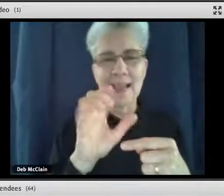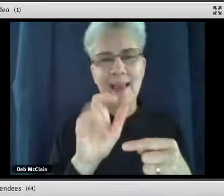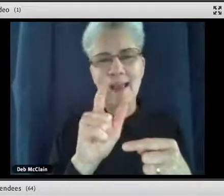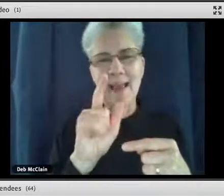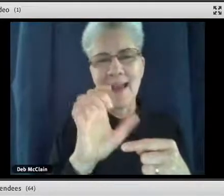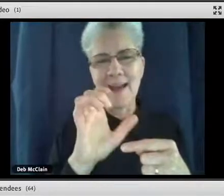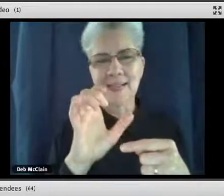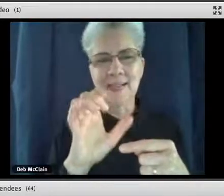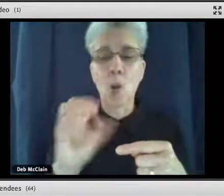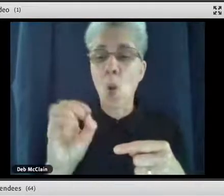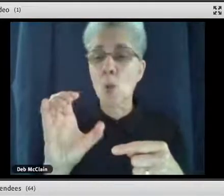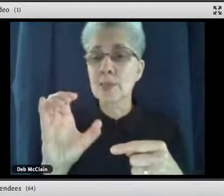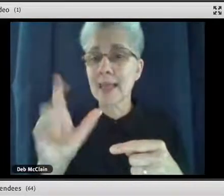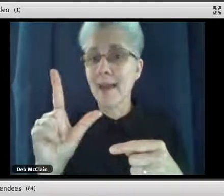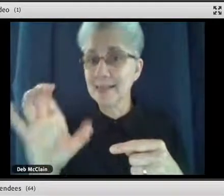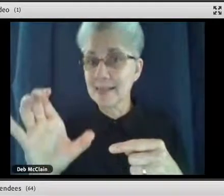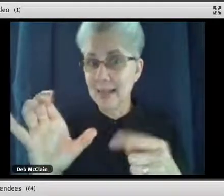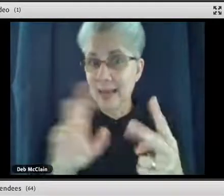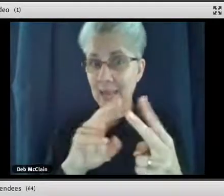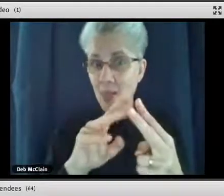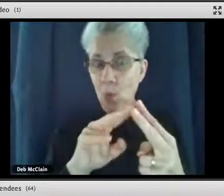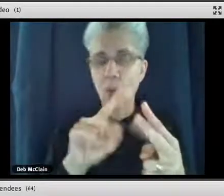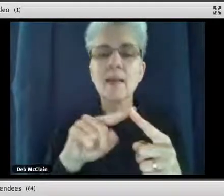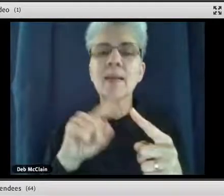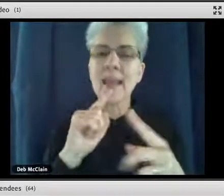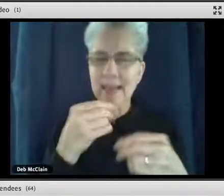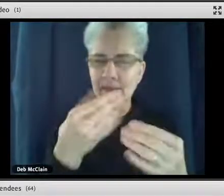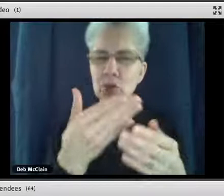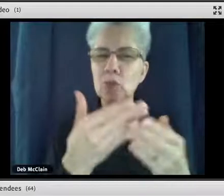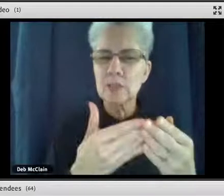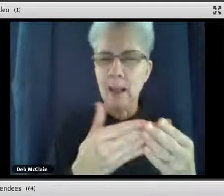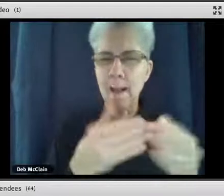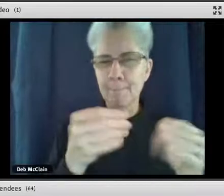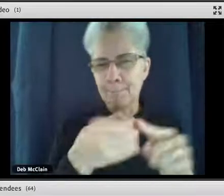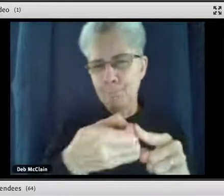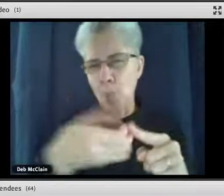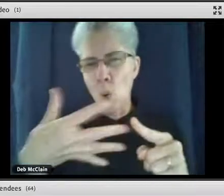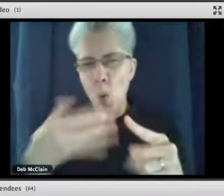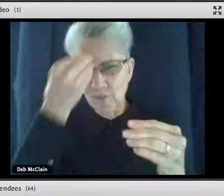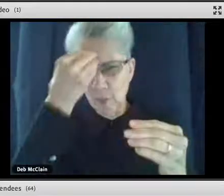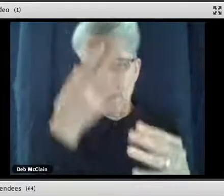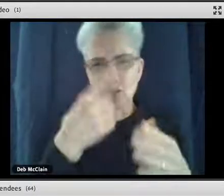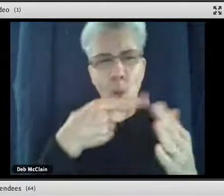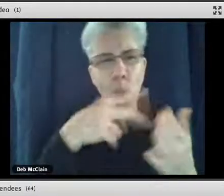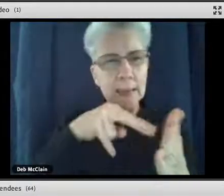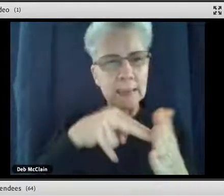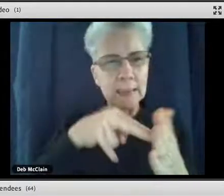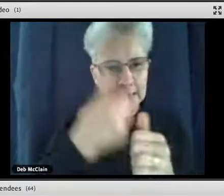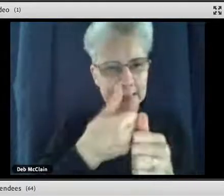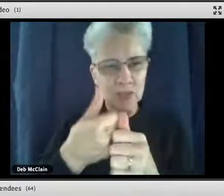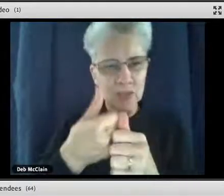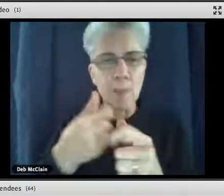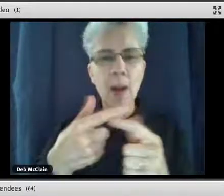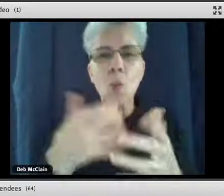either the LC or the OCLC website, it does give you some further information about what all this means.